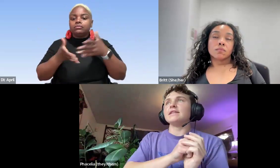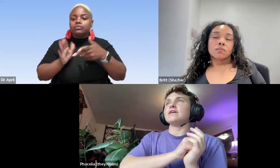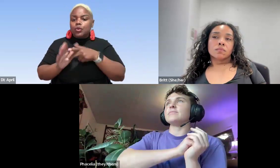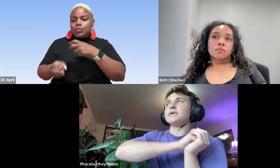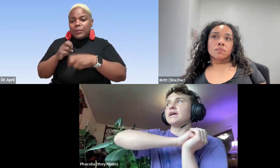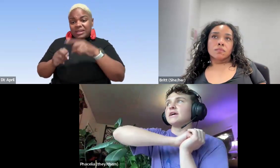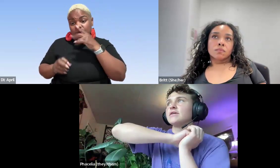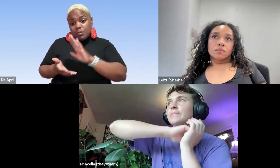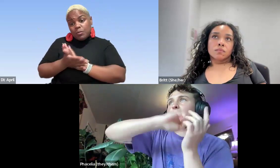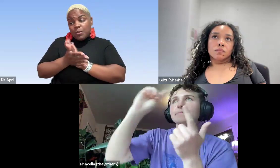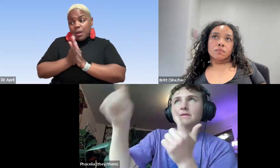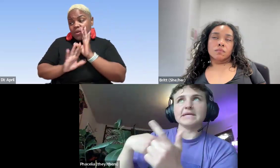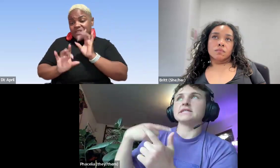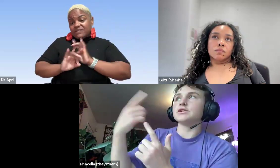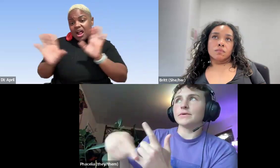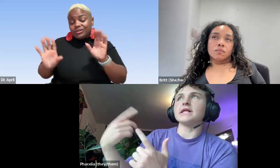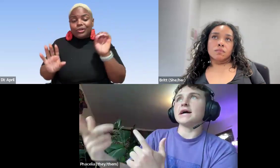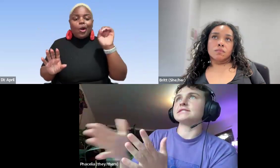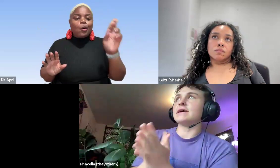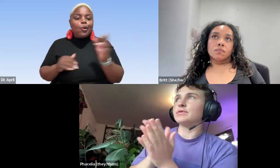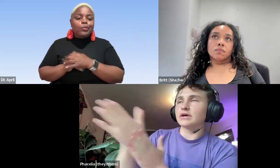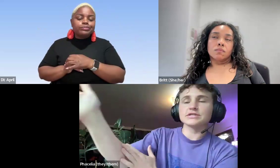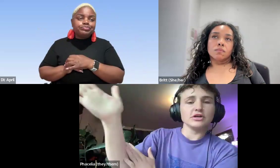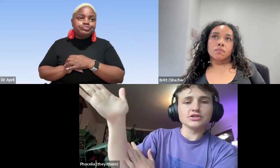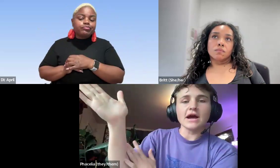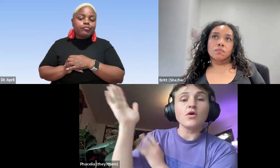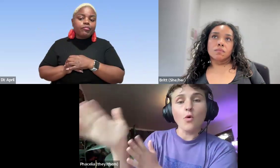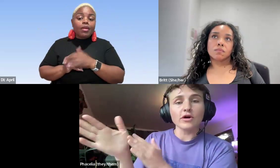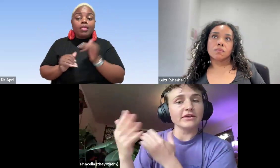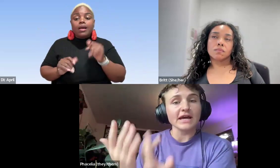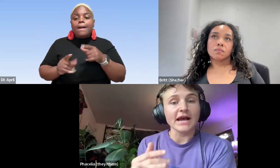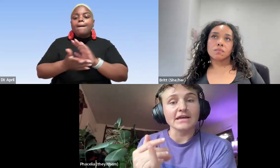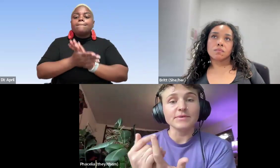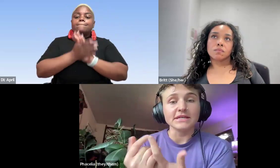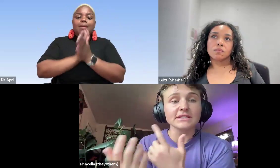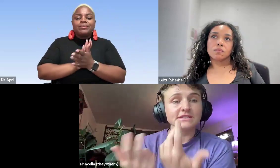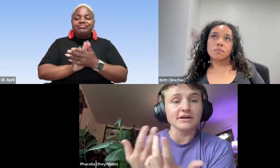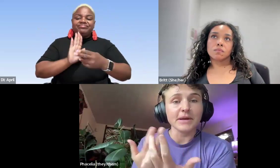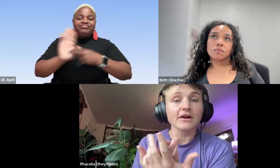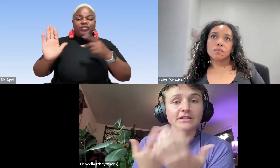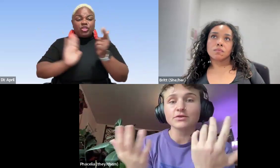and they are being basically criminalized and put on a certain track, or they're getting IEPs 'cause their parents,